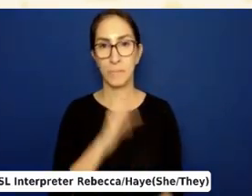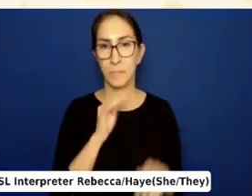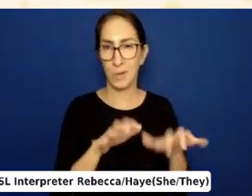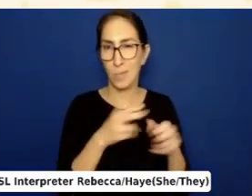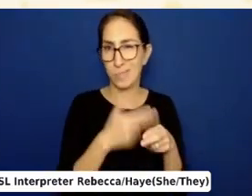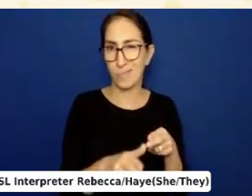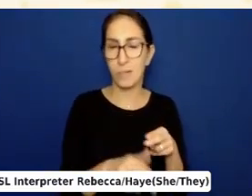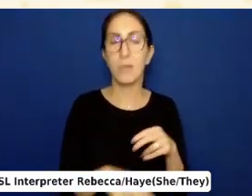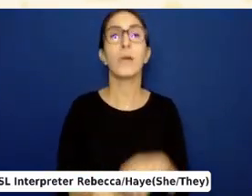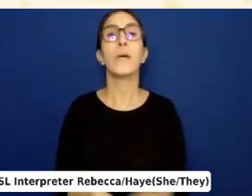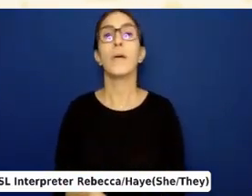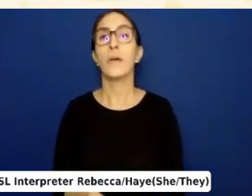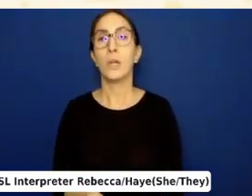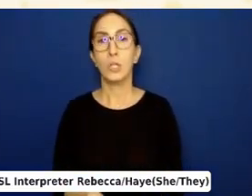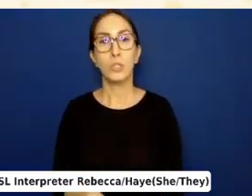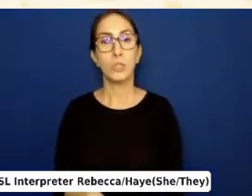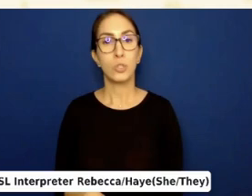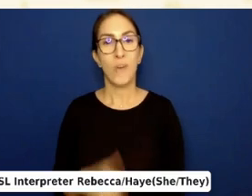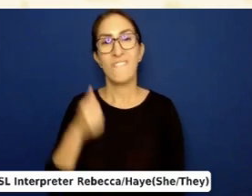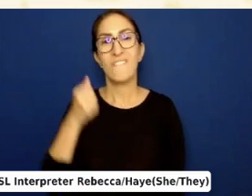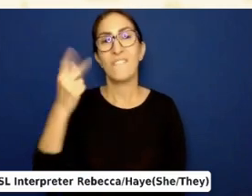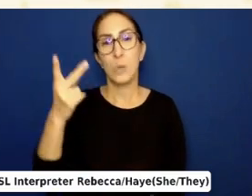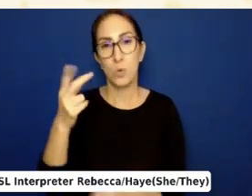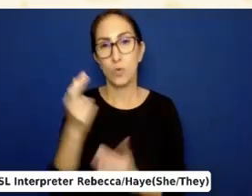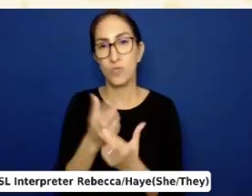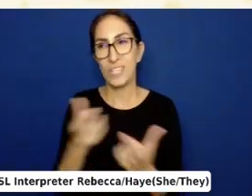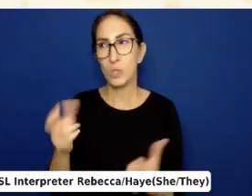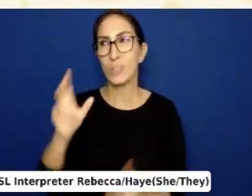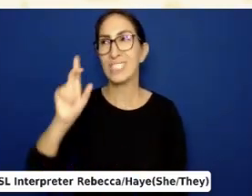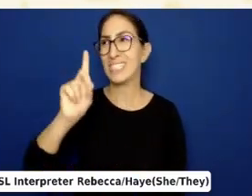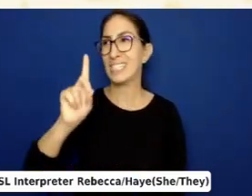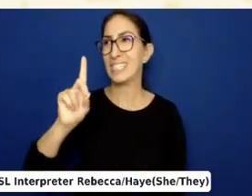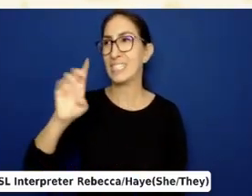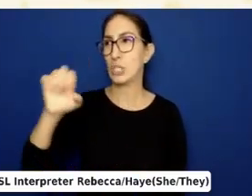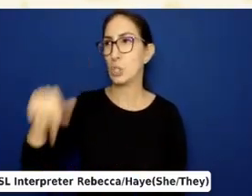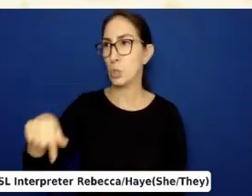Like, Deque.com, they have some open libraries, open resources